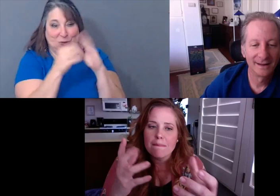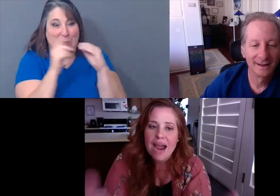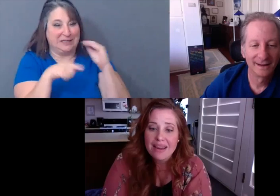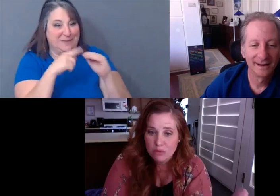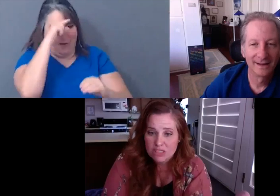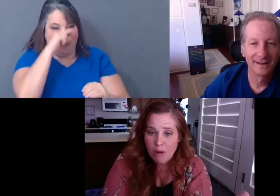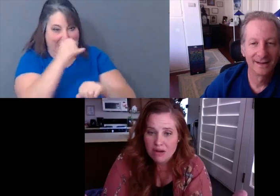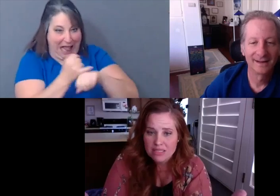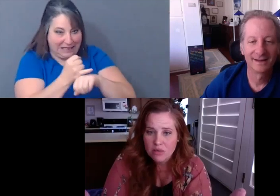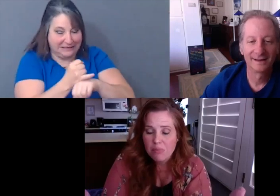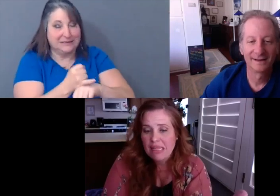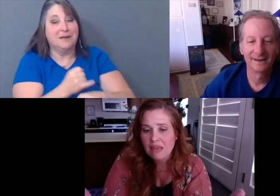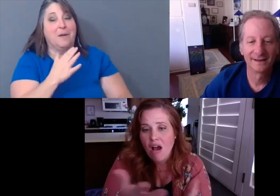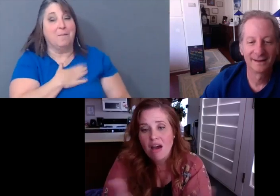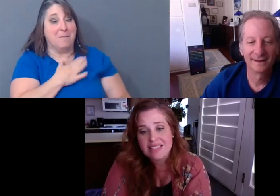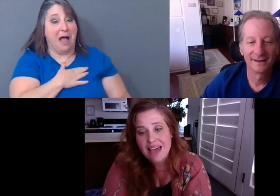My response would be on set.